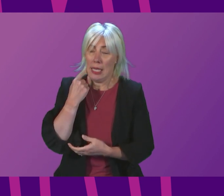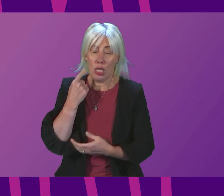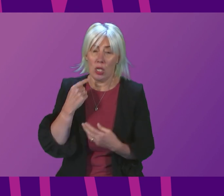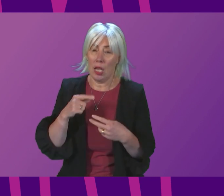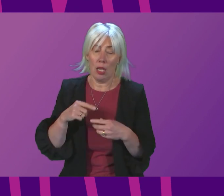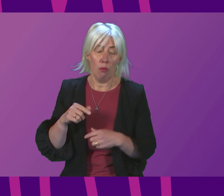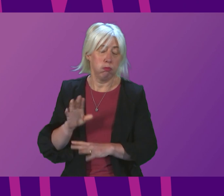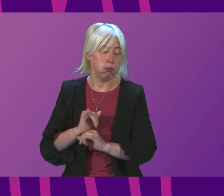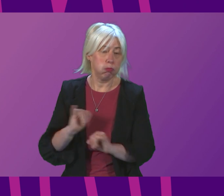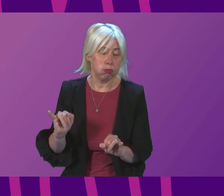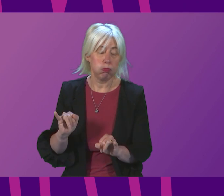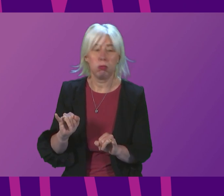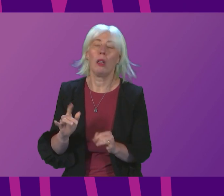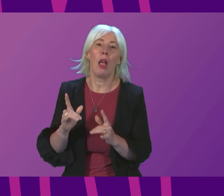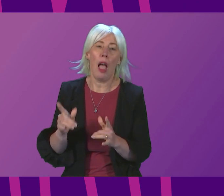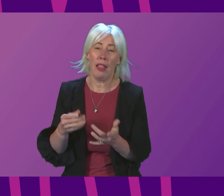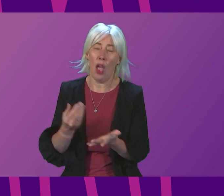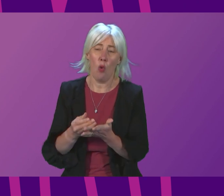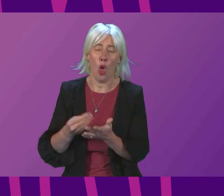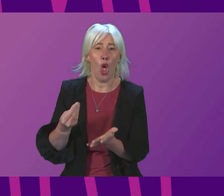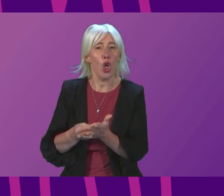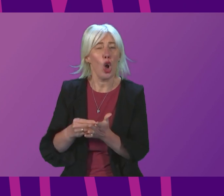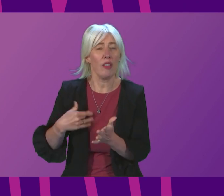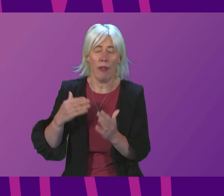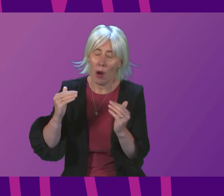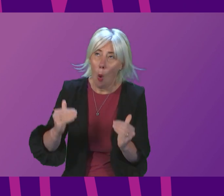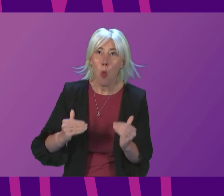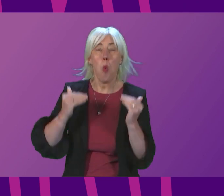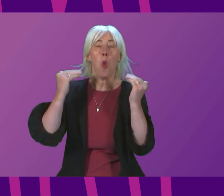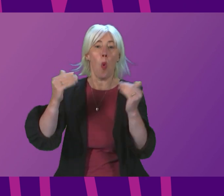face of a fierce cost of living hike, does the First Minister agree that for people on